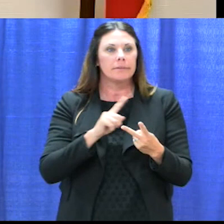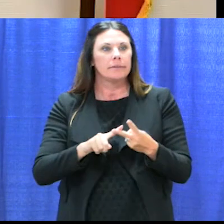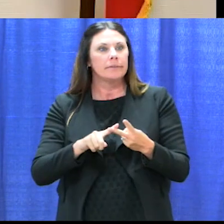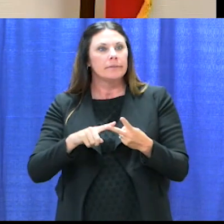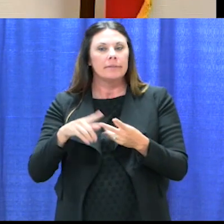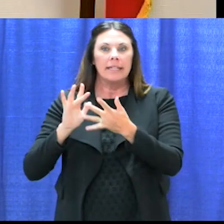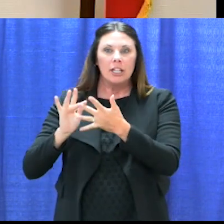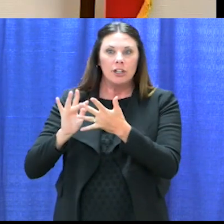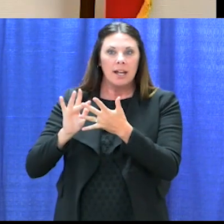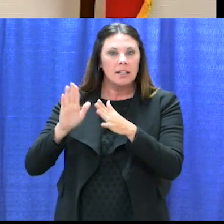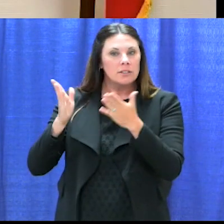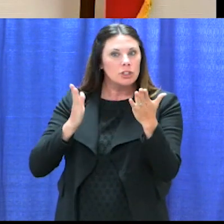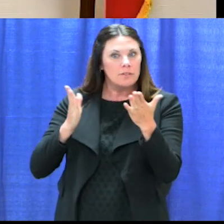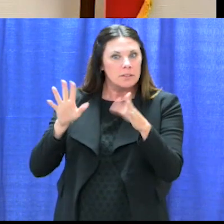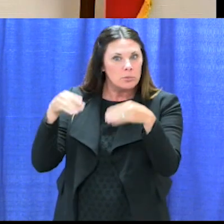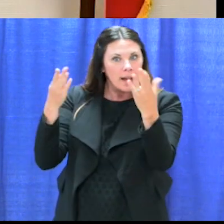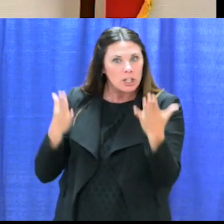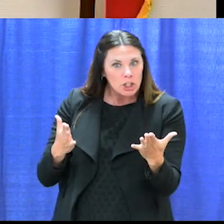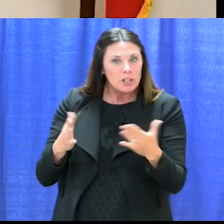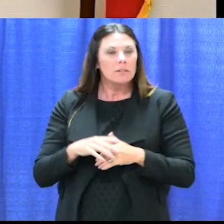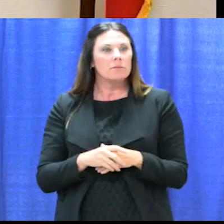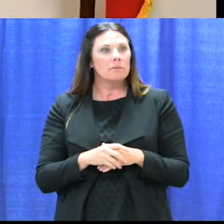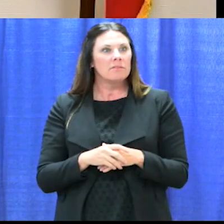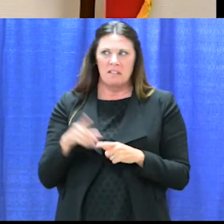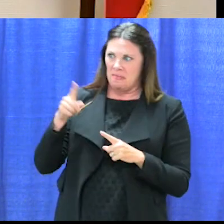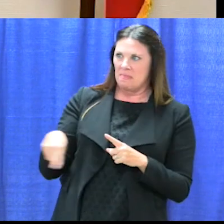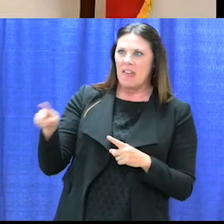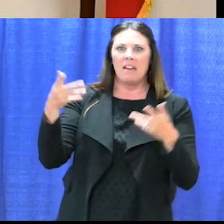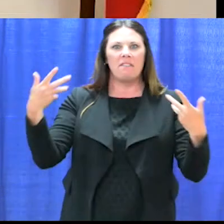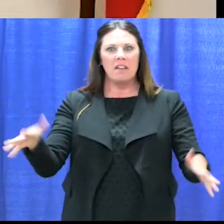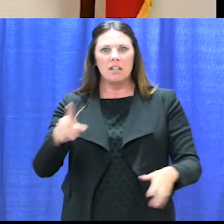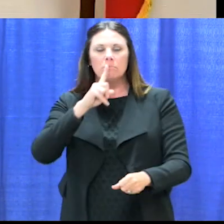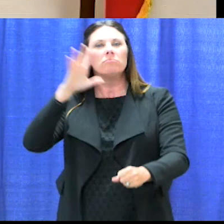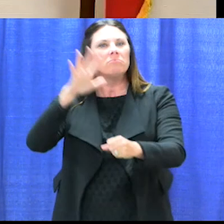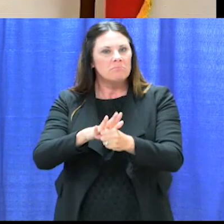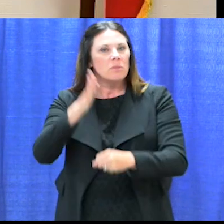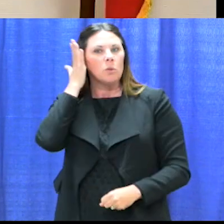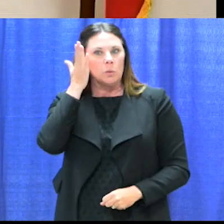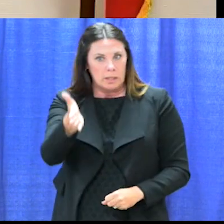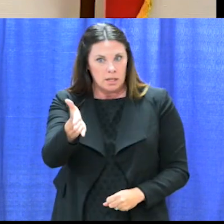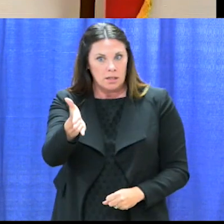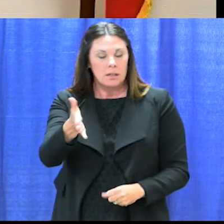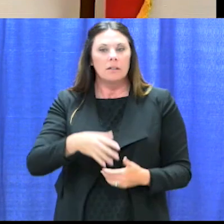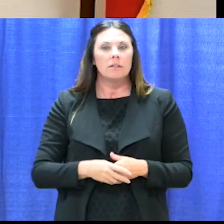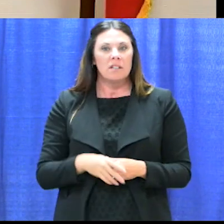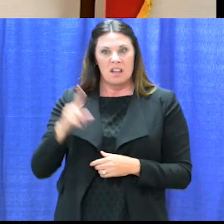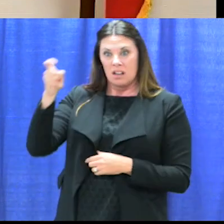All of them have made some commitments that factor into what the governor announced earlier today.